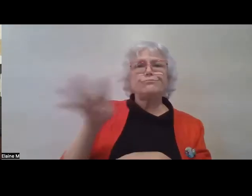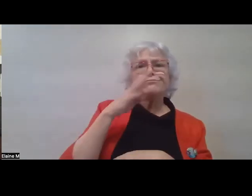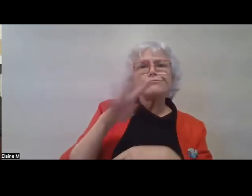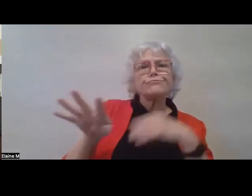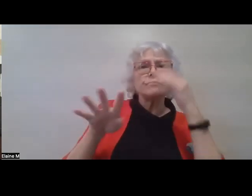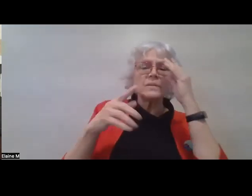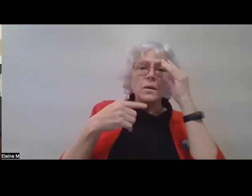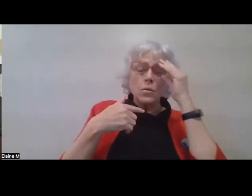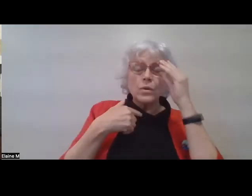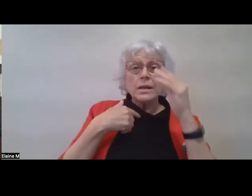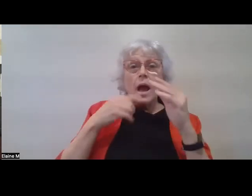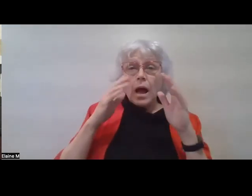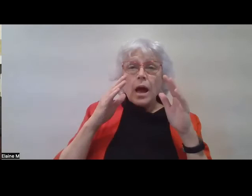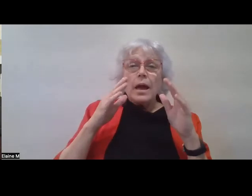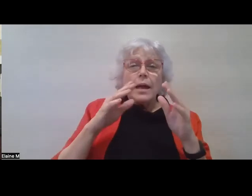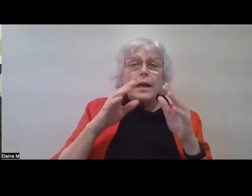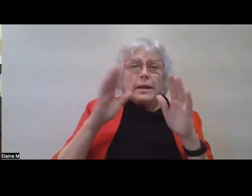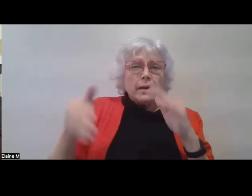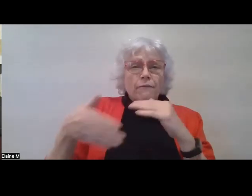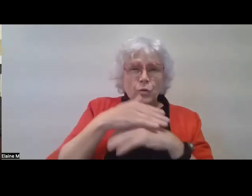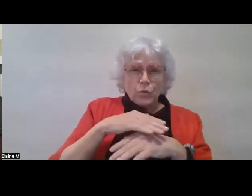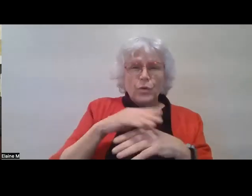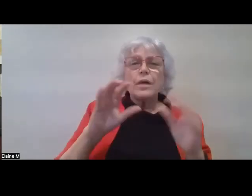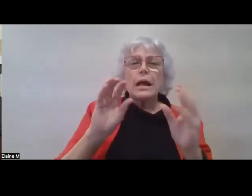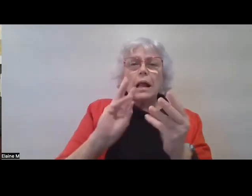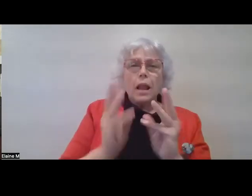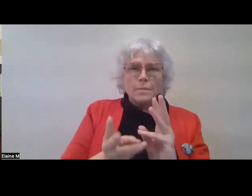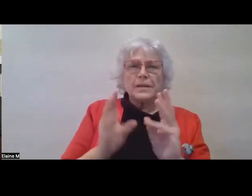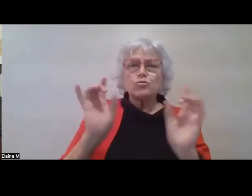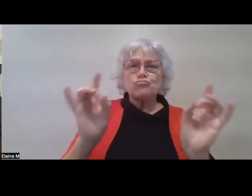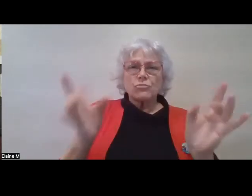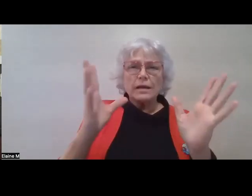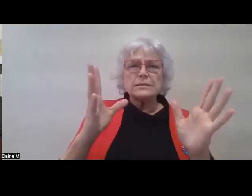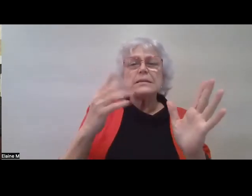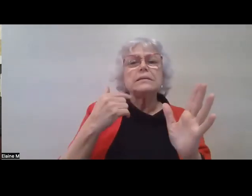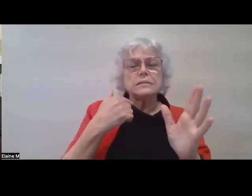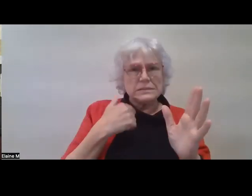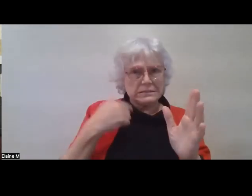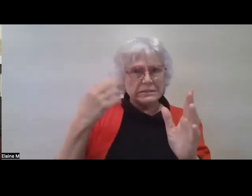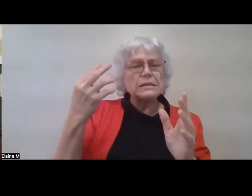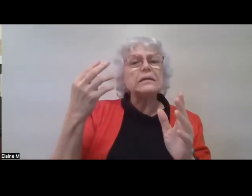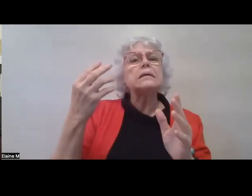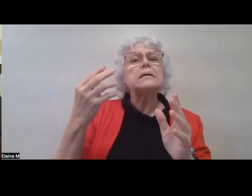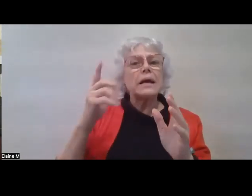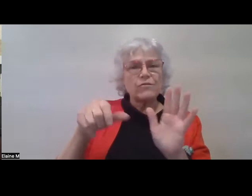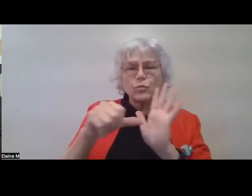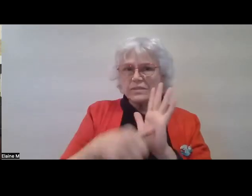As I've covered and organized on the climate crisis, I'm often taken aback by the crucial role war plays not only in this